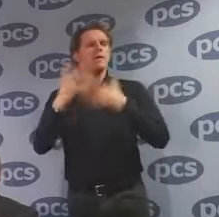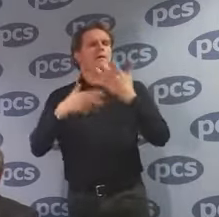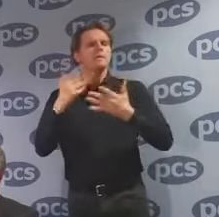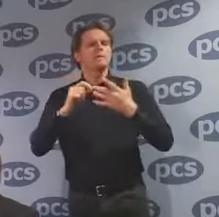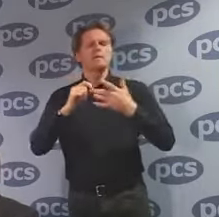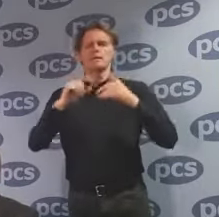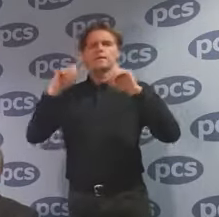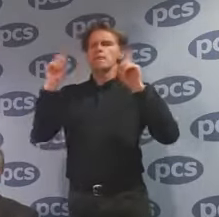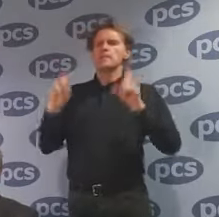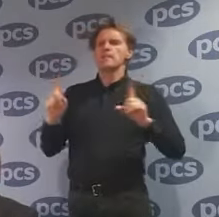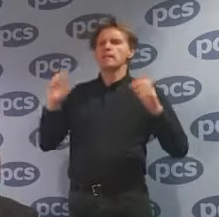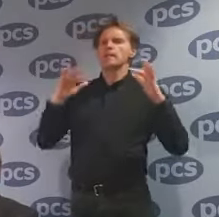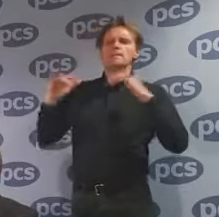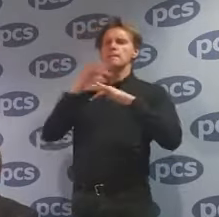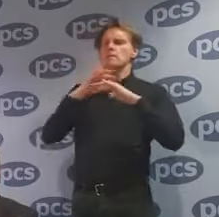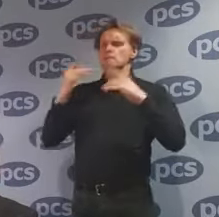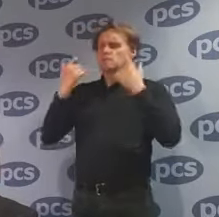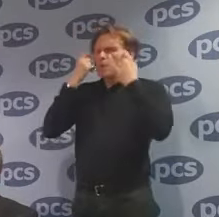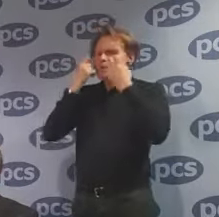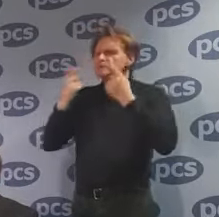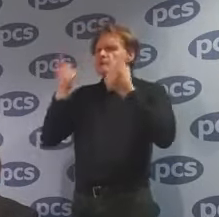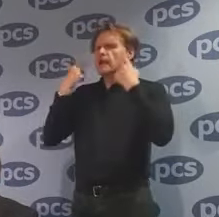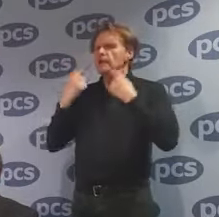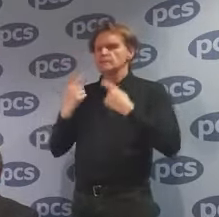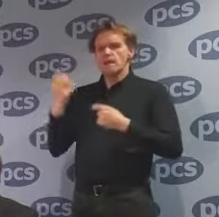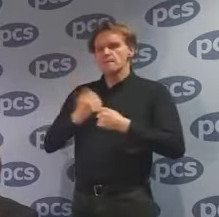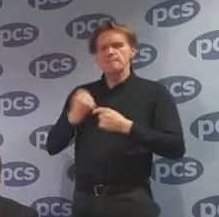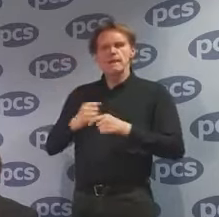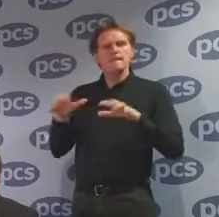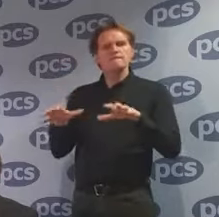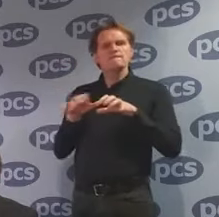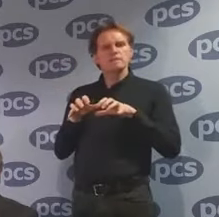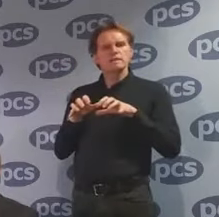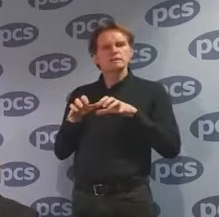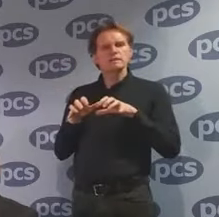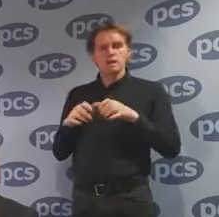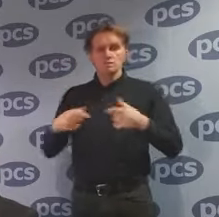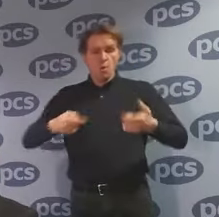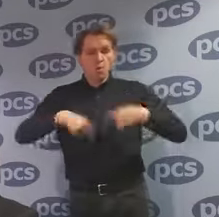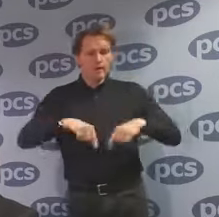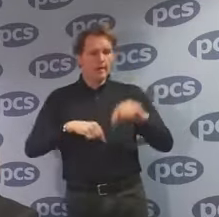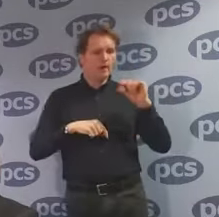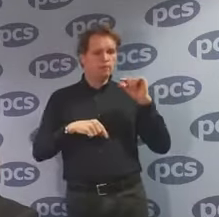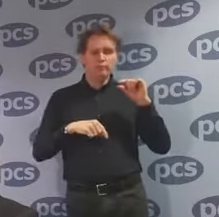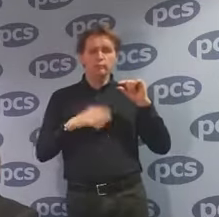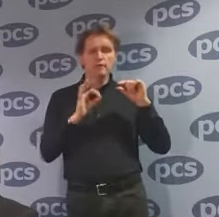public perception and the hypocrisy of MPs awarding themselves pay rises when